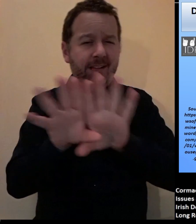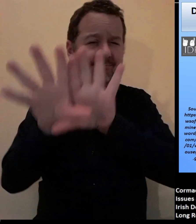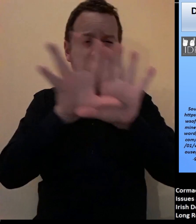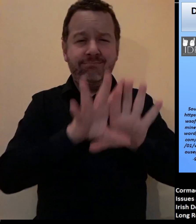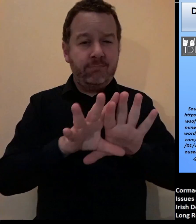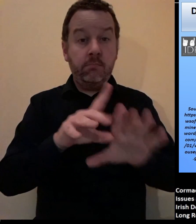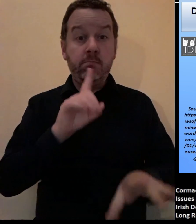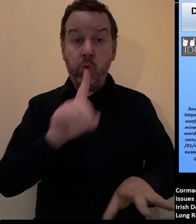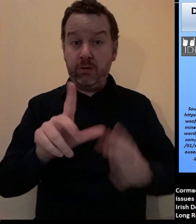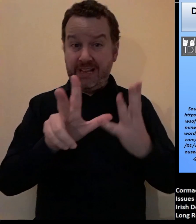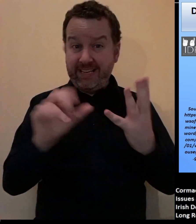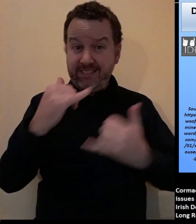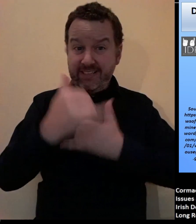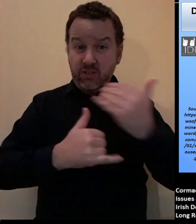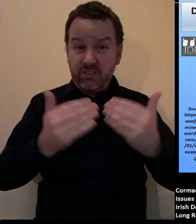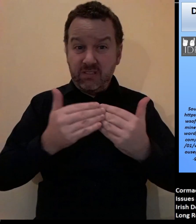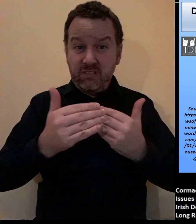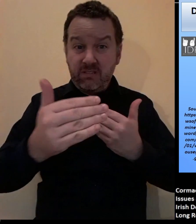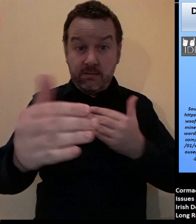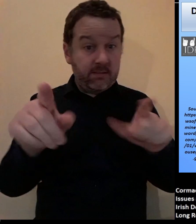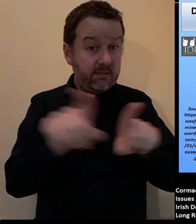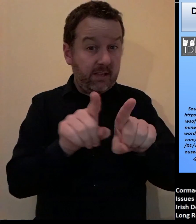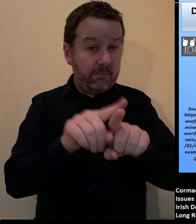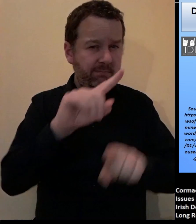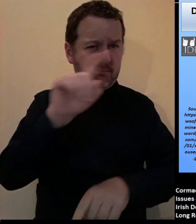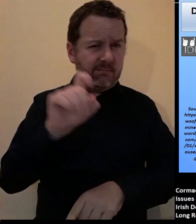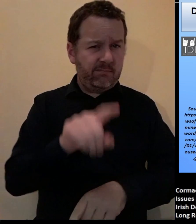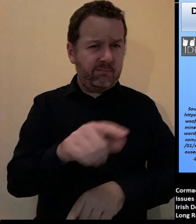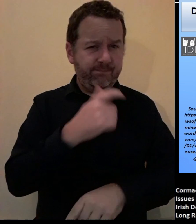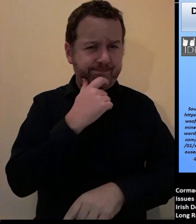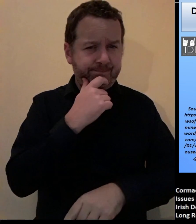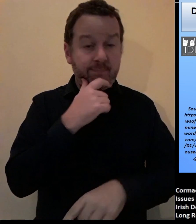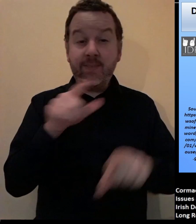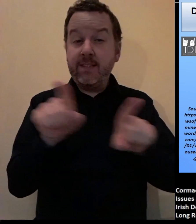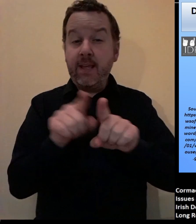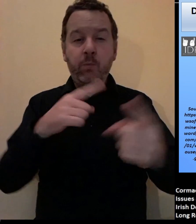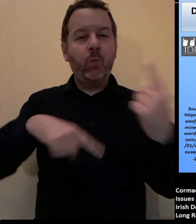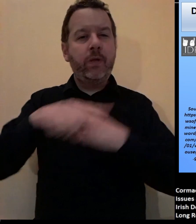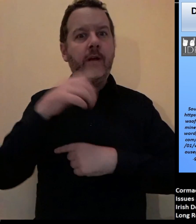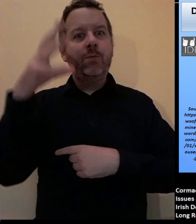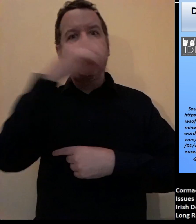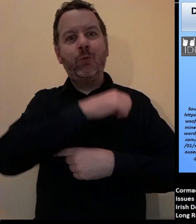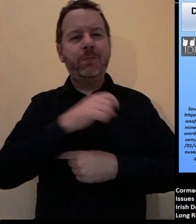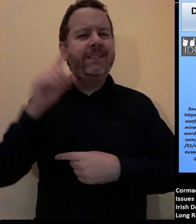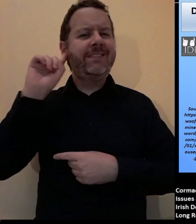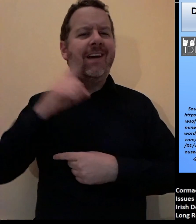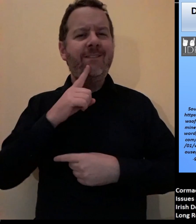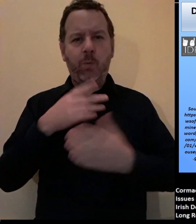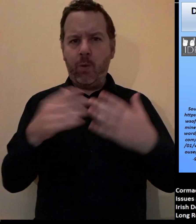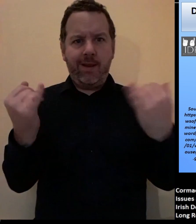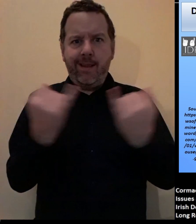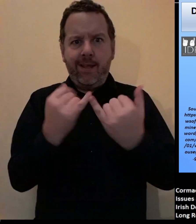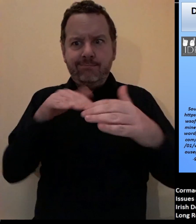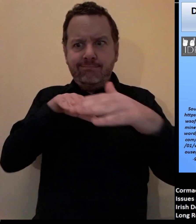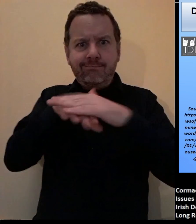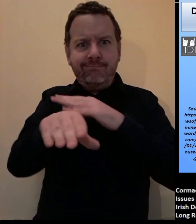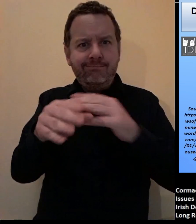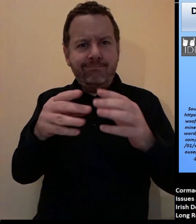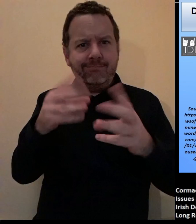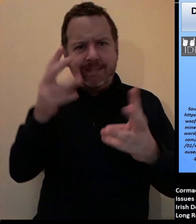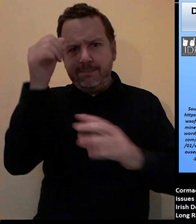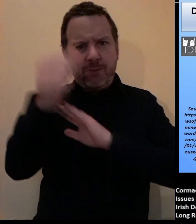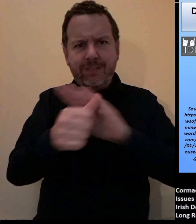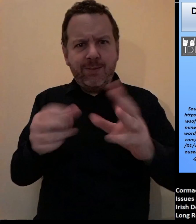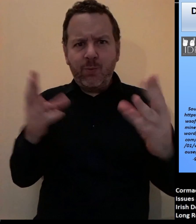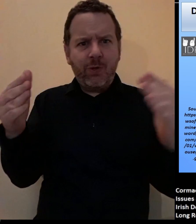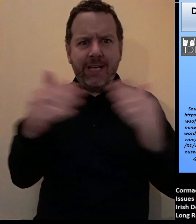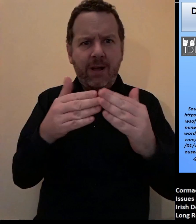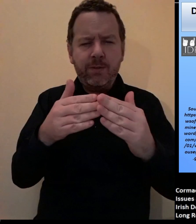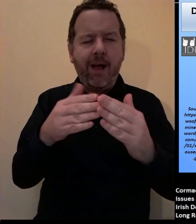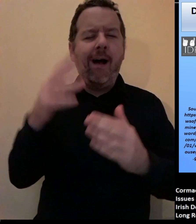and assumptions about deaf people's experiences in workhouses can be similarly misleading.